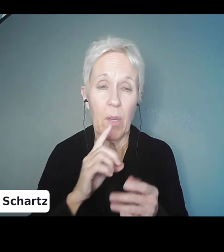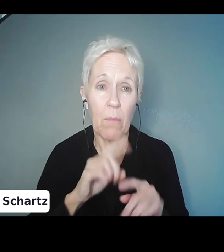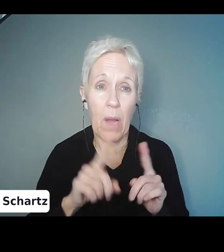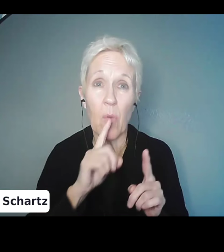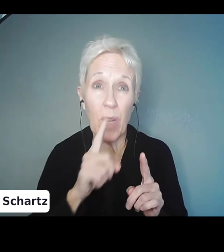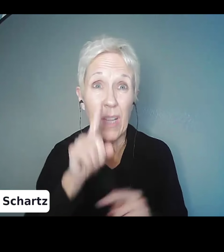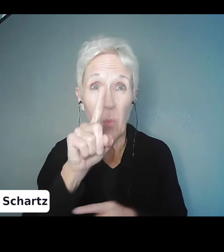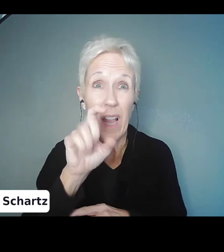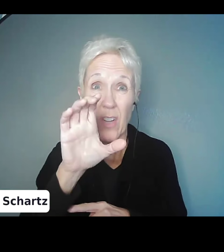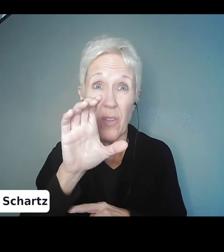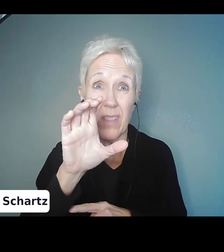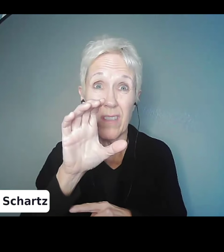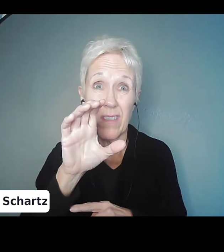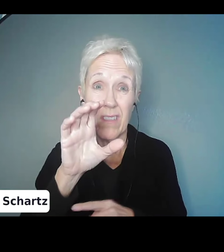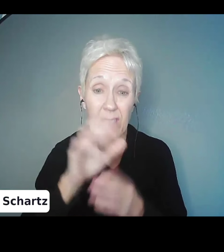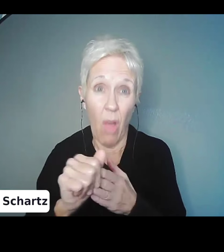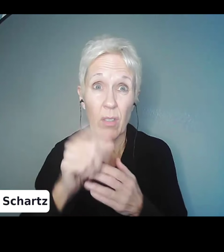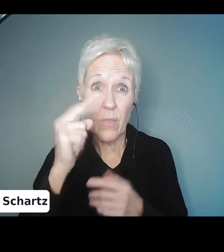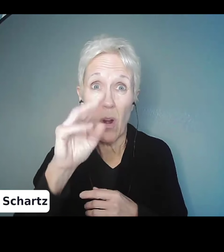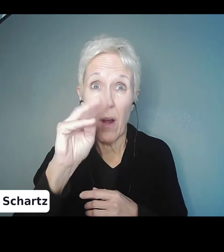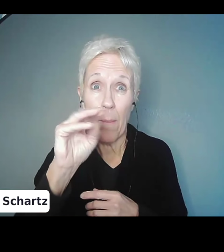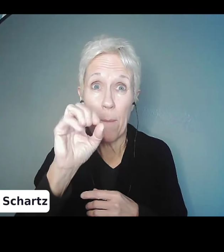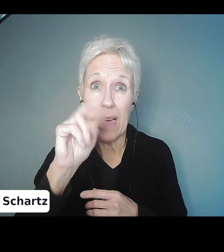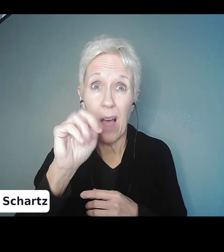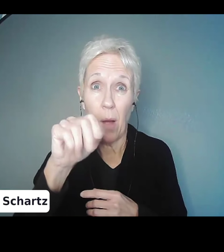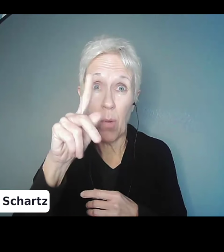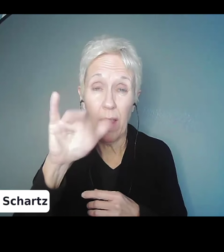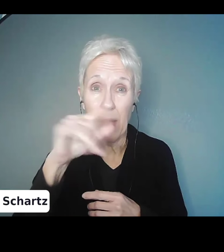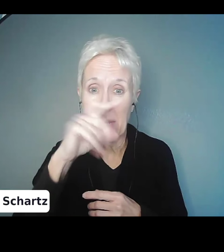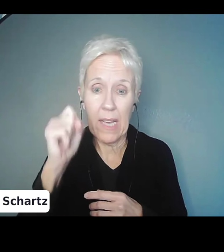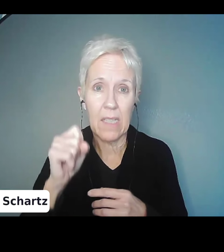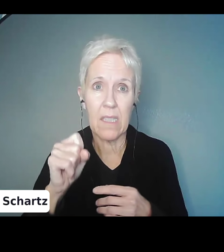But they are at least affordable for most people.